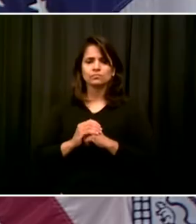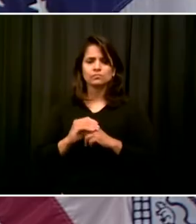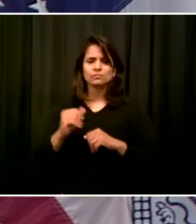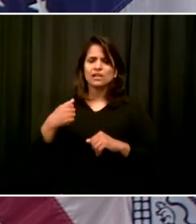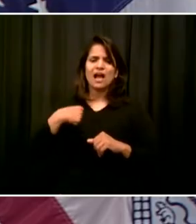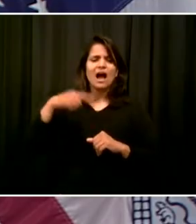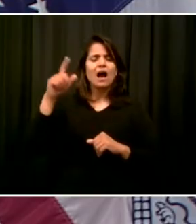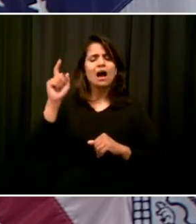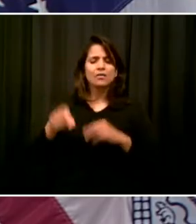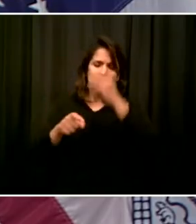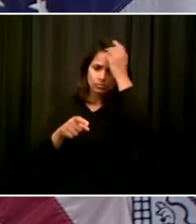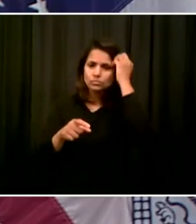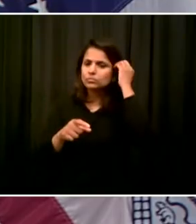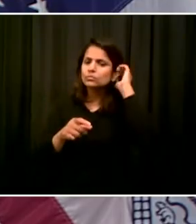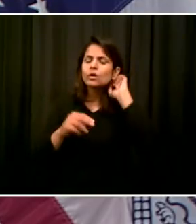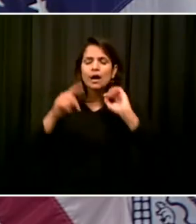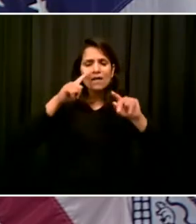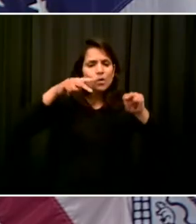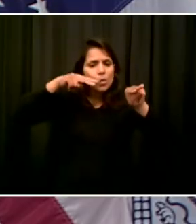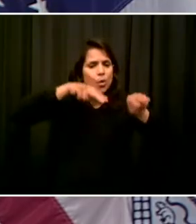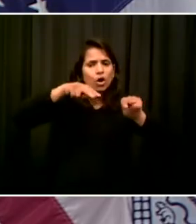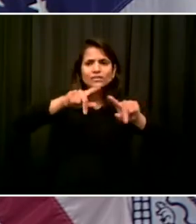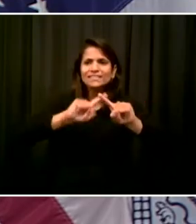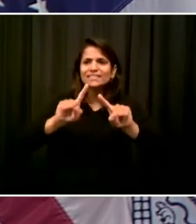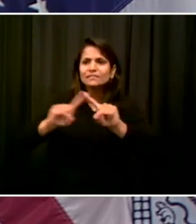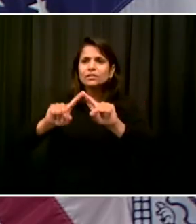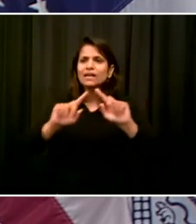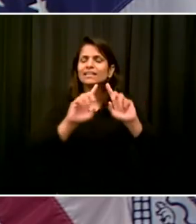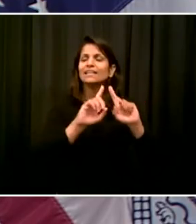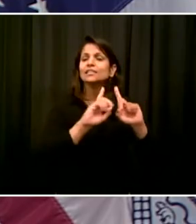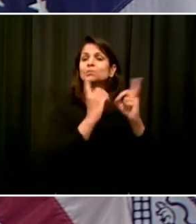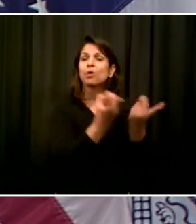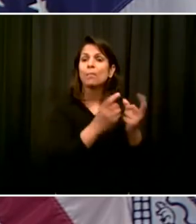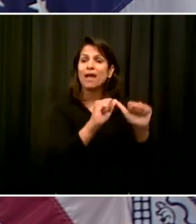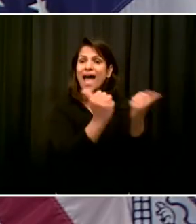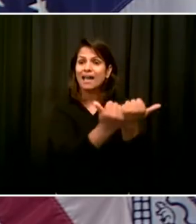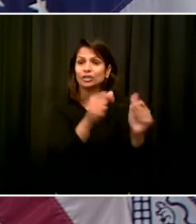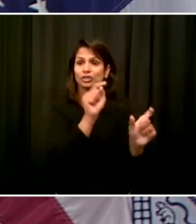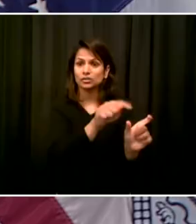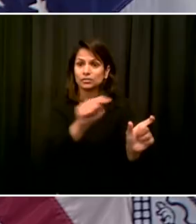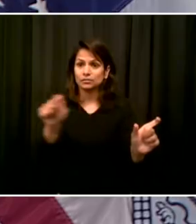IN PAST MELANIE HARTZOG. W HEATOD R-E